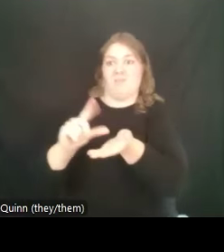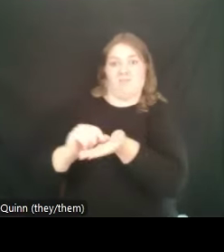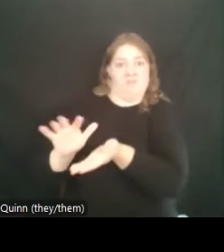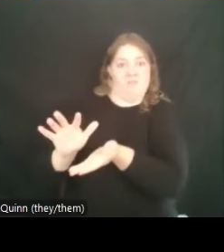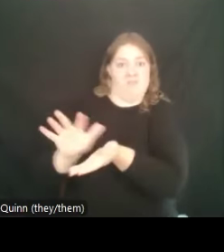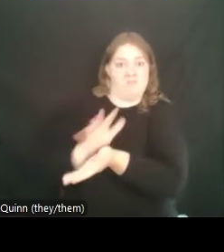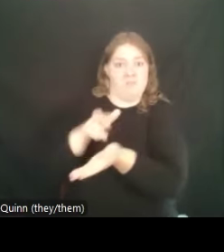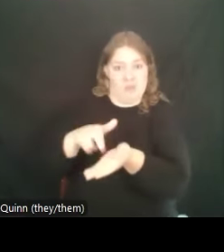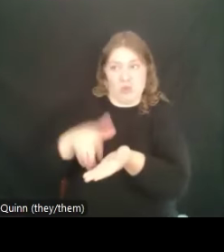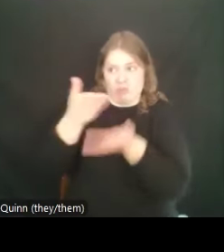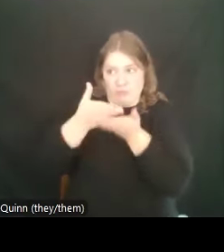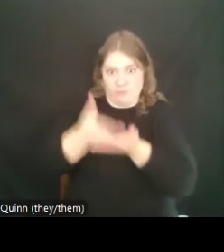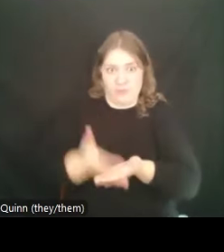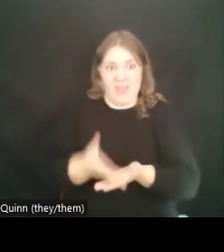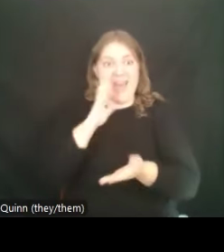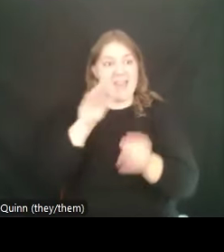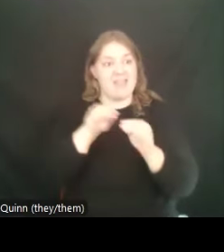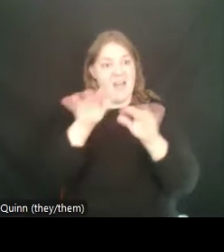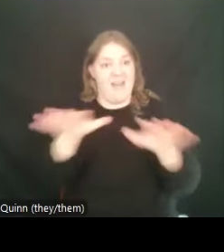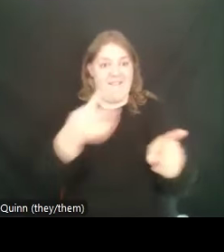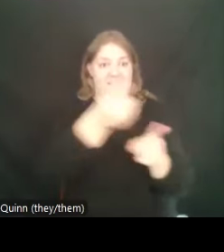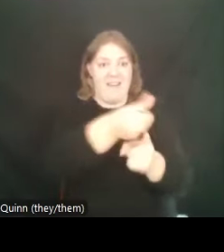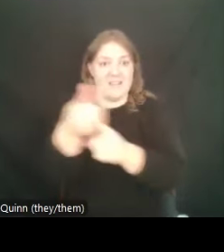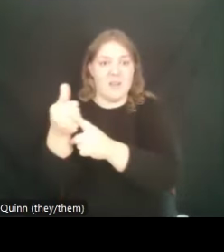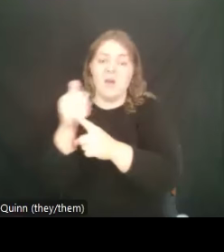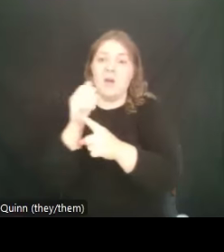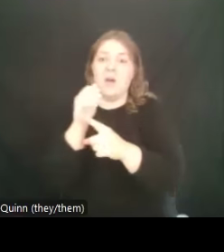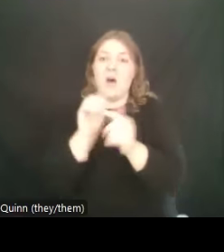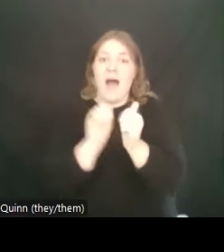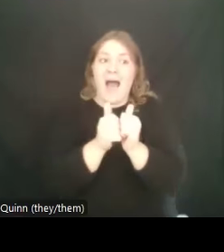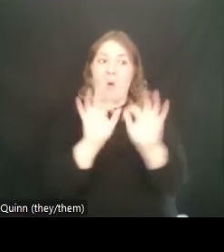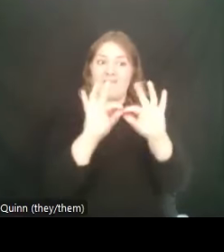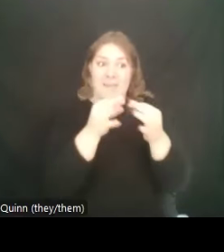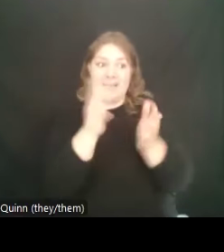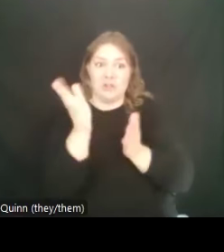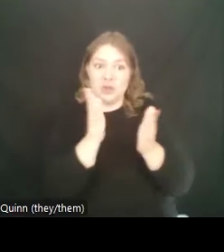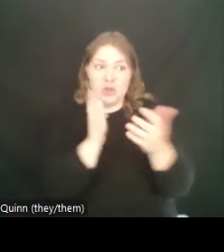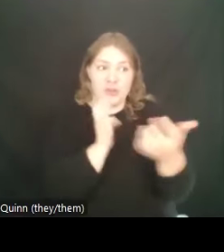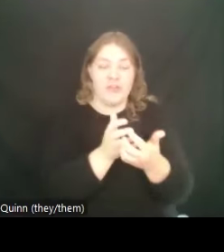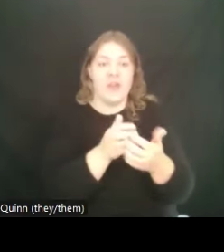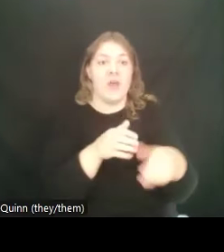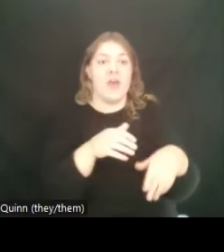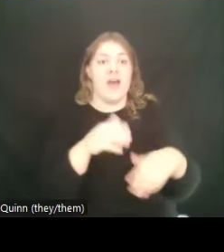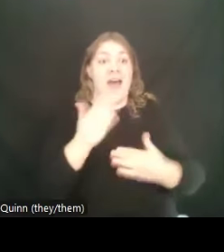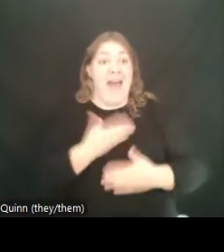effect goes as far as how we serve our amilies how happy we are when we leave work so it's a it's a